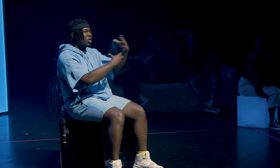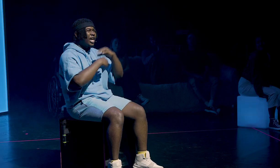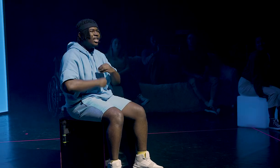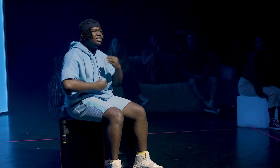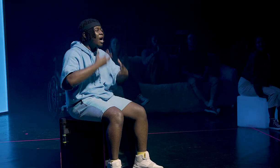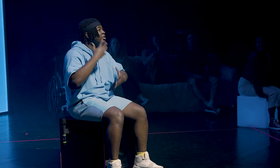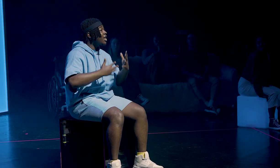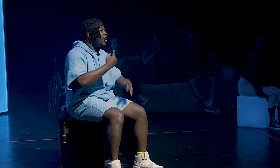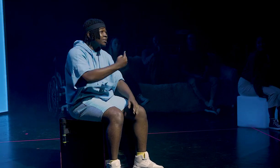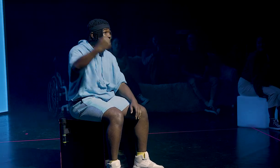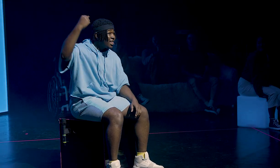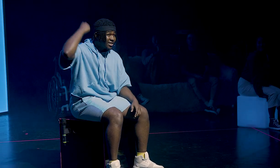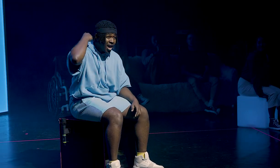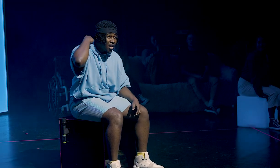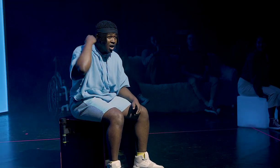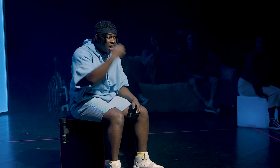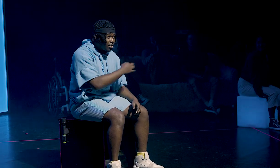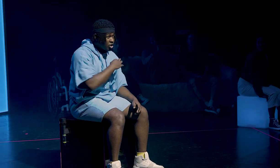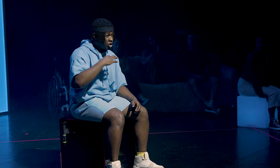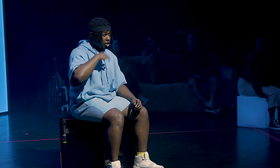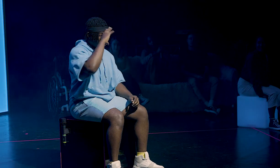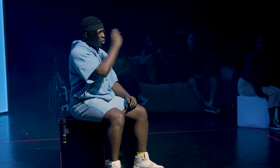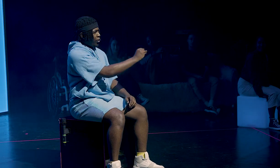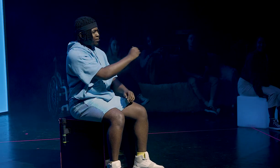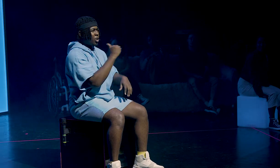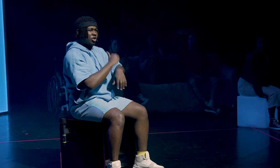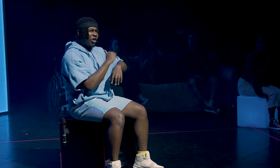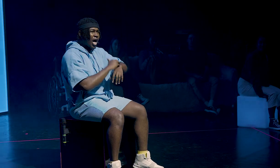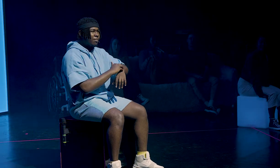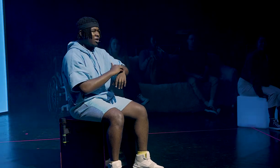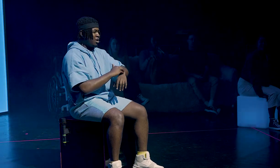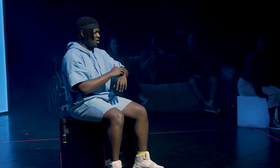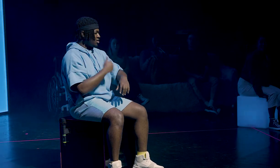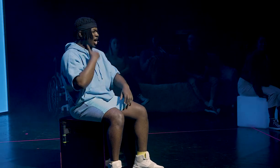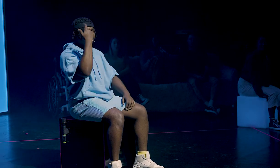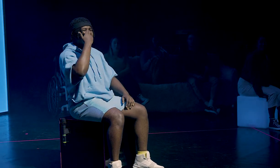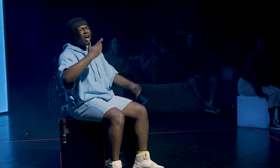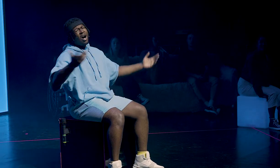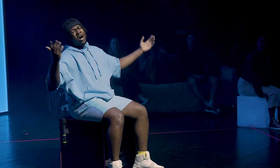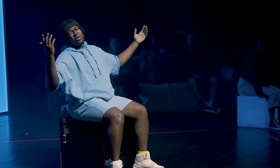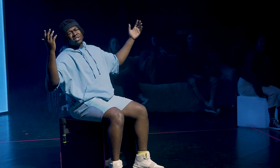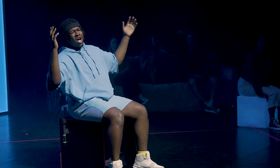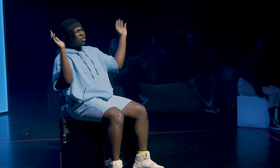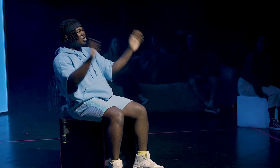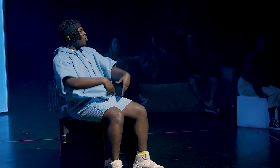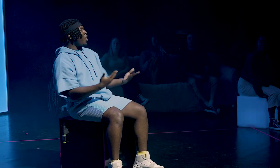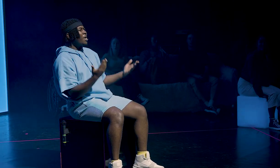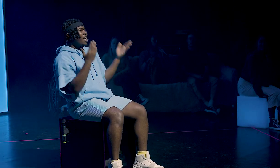the time to sign cos back in the day, the doctors told them it was a crime, so I'd just think, oh, what the hell, so what, they don't know that much BSL, cos deep down,